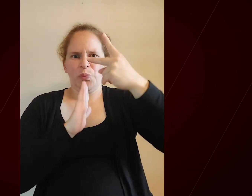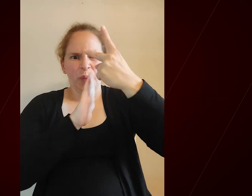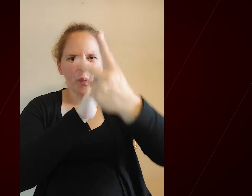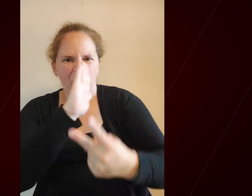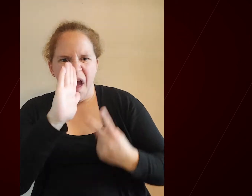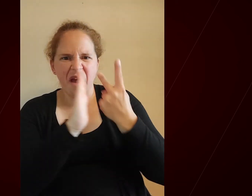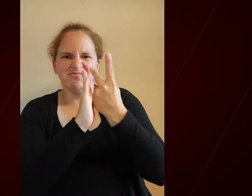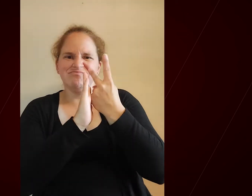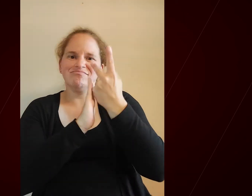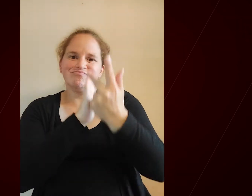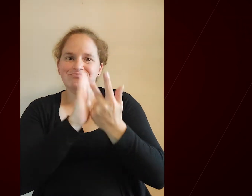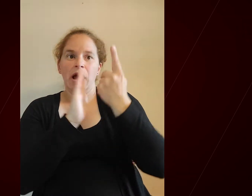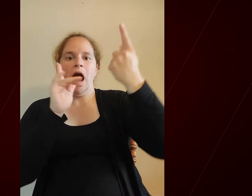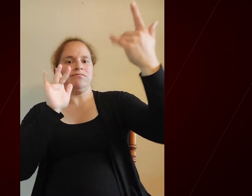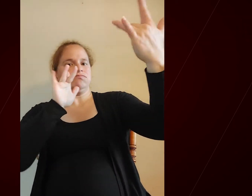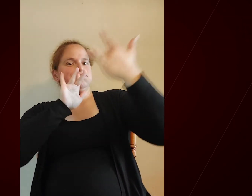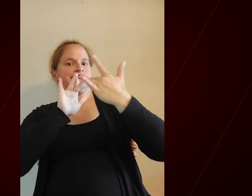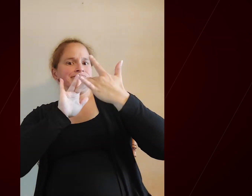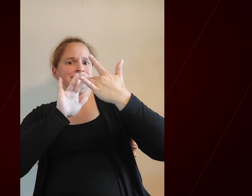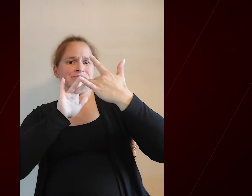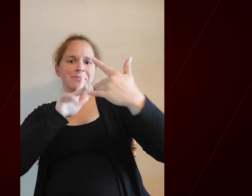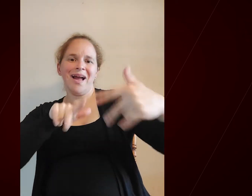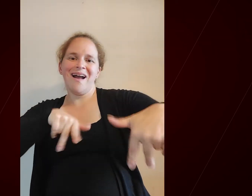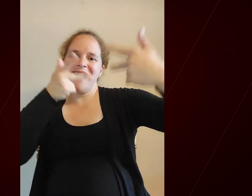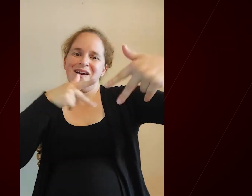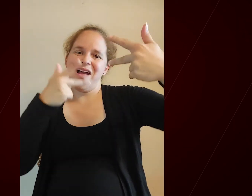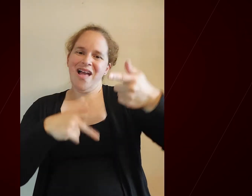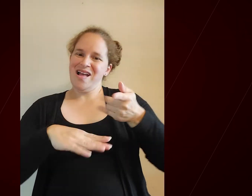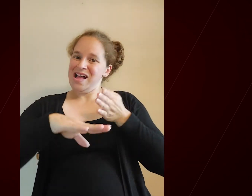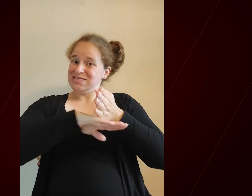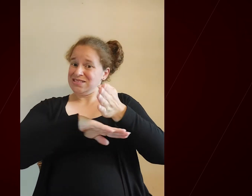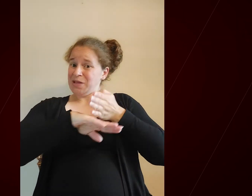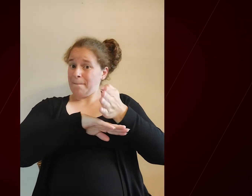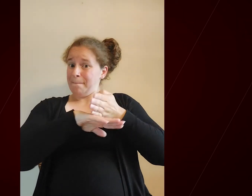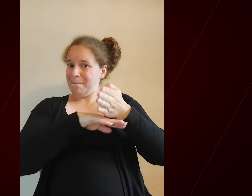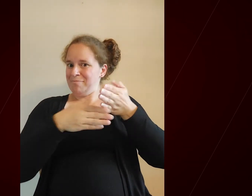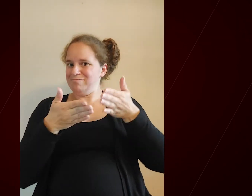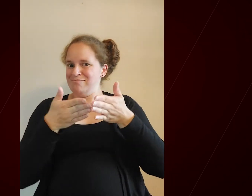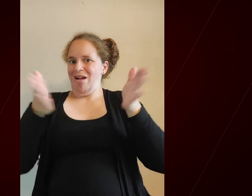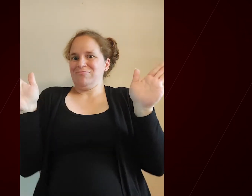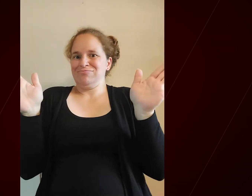we started serving women from longer distances - from places 2 or 3 hours away.